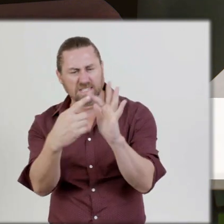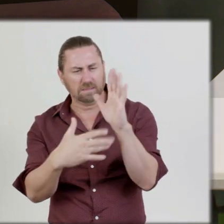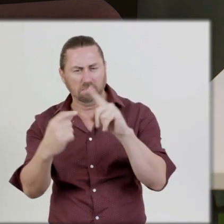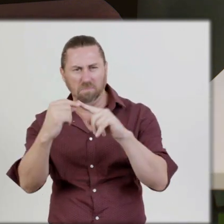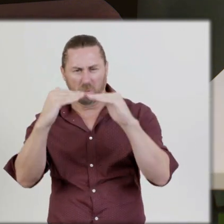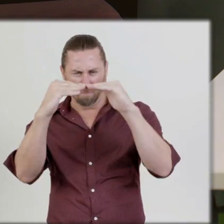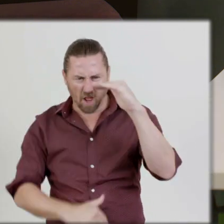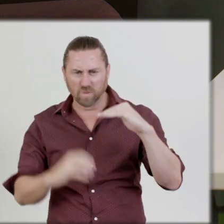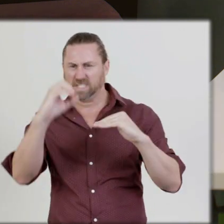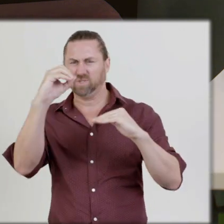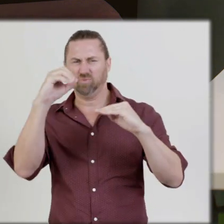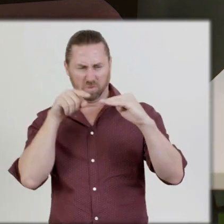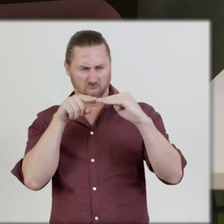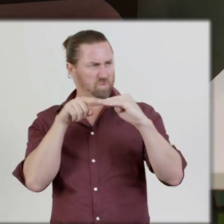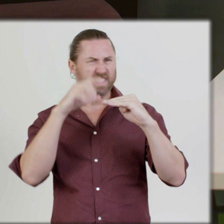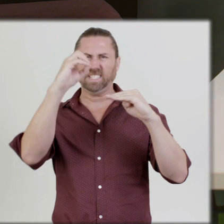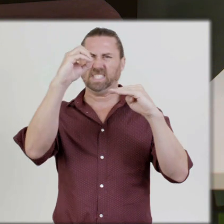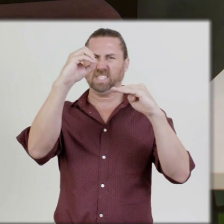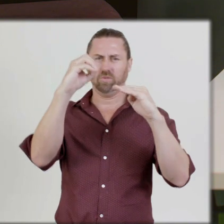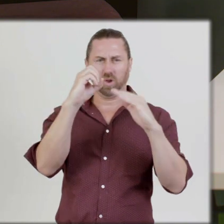But what's less than zero degrees?